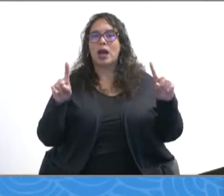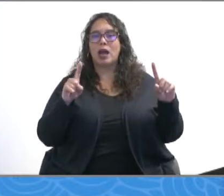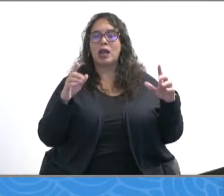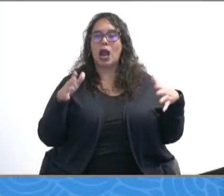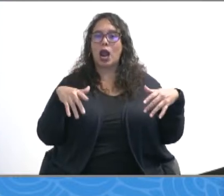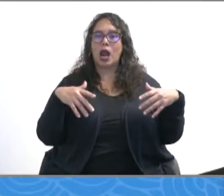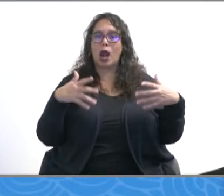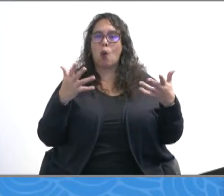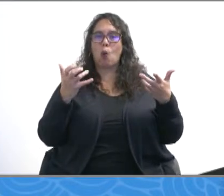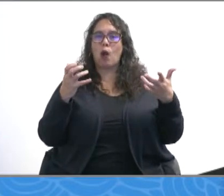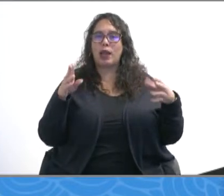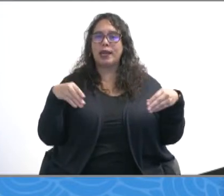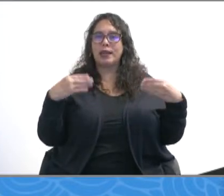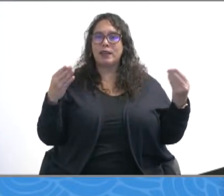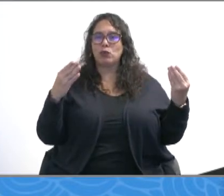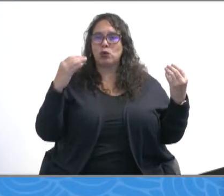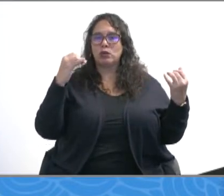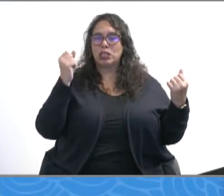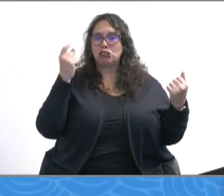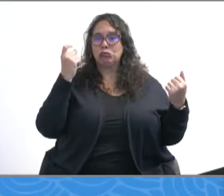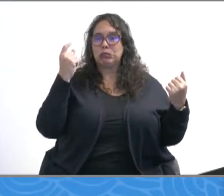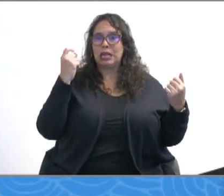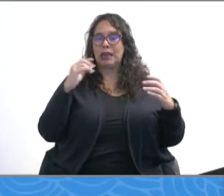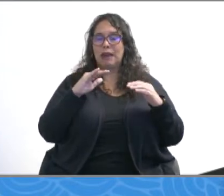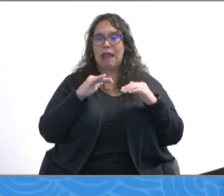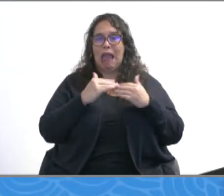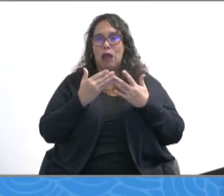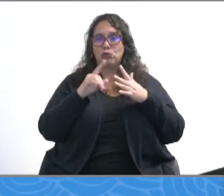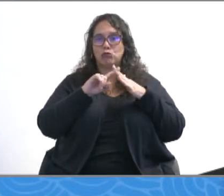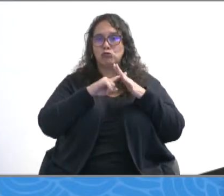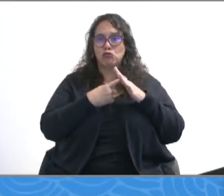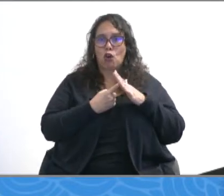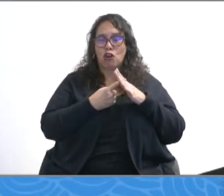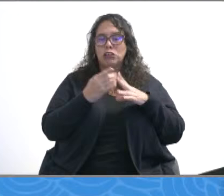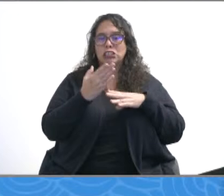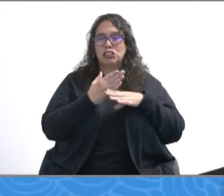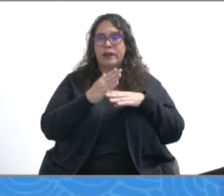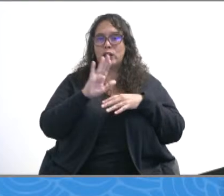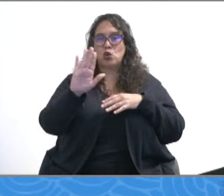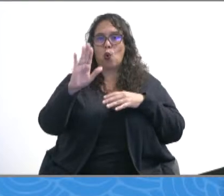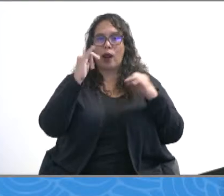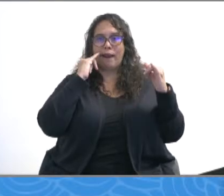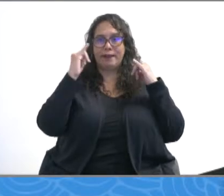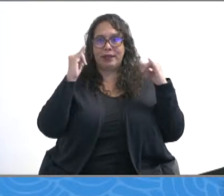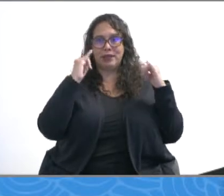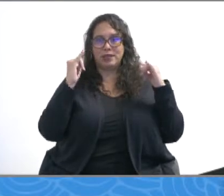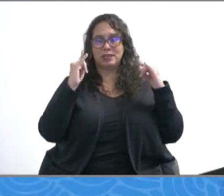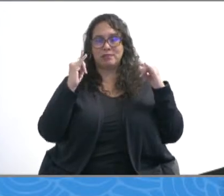to at least get you to how you start sharing those thoughts. I'll stop sharing now,